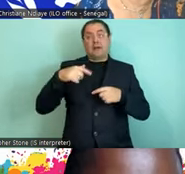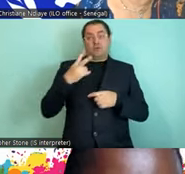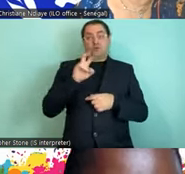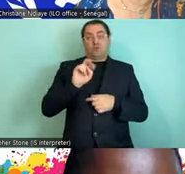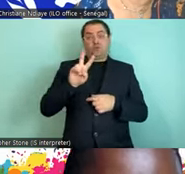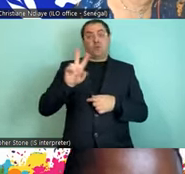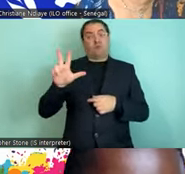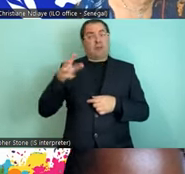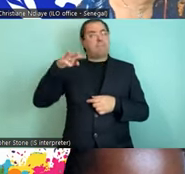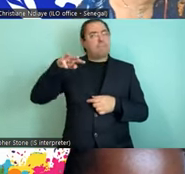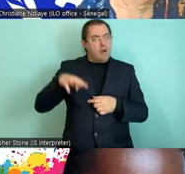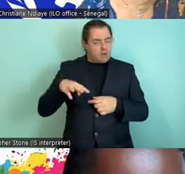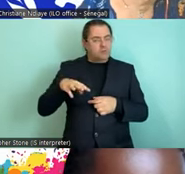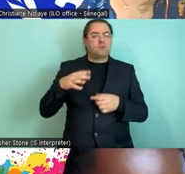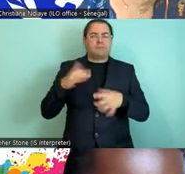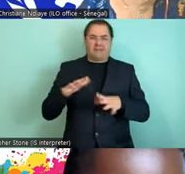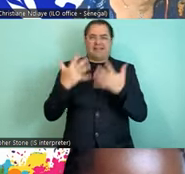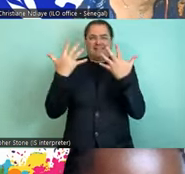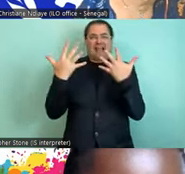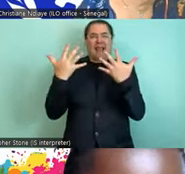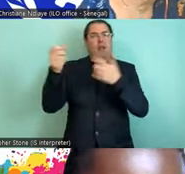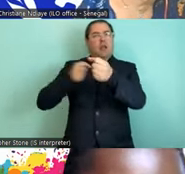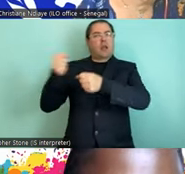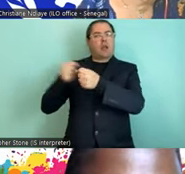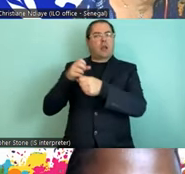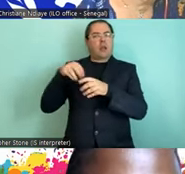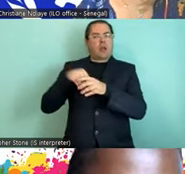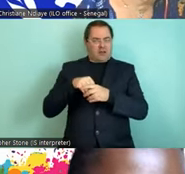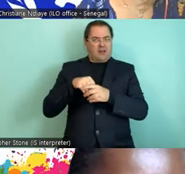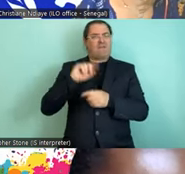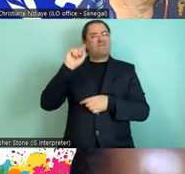10:39:31 10 people with disabilities as part of our first one placement program.